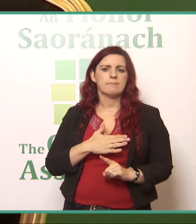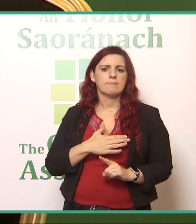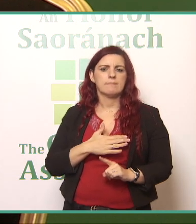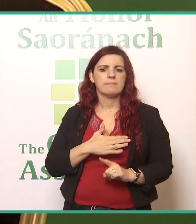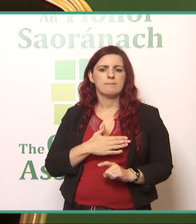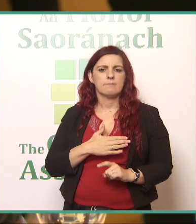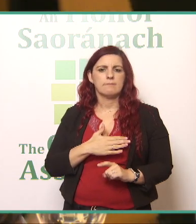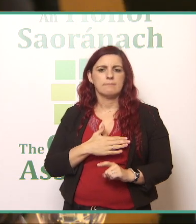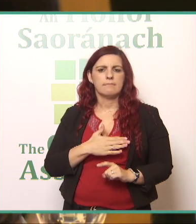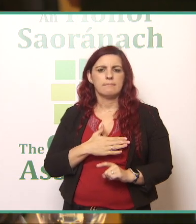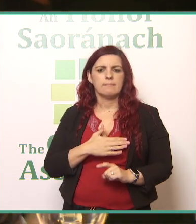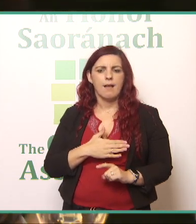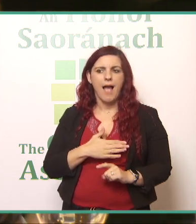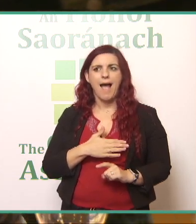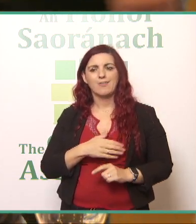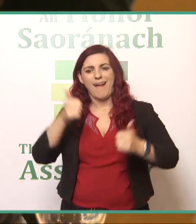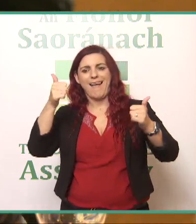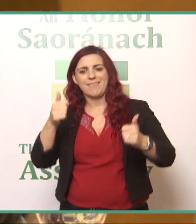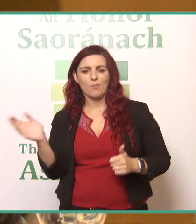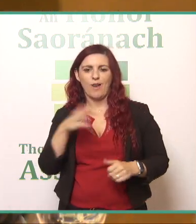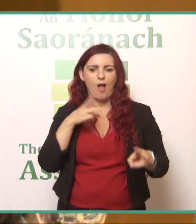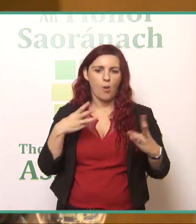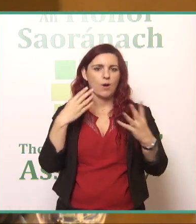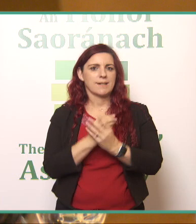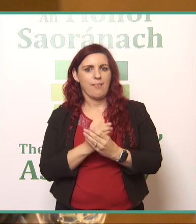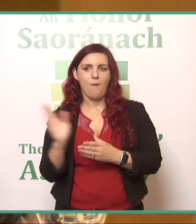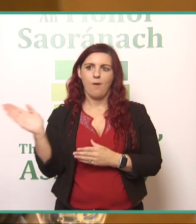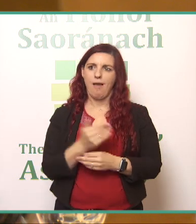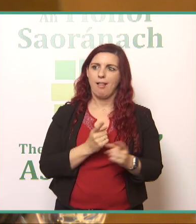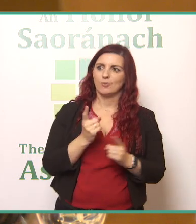we'll all work together and we'll all do nice things together and we won't say bad things